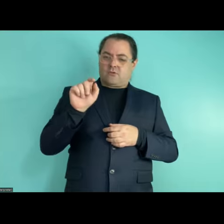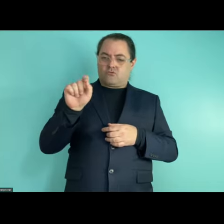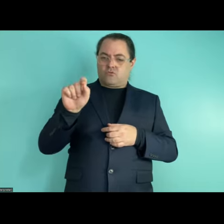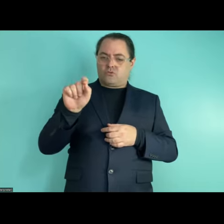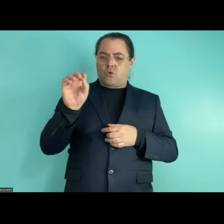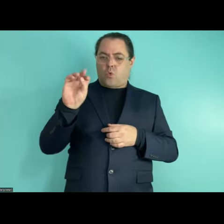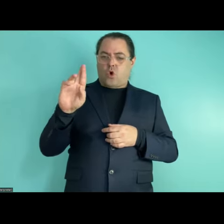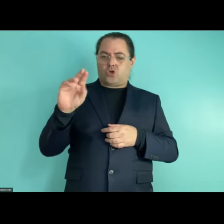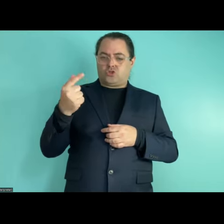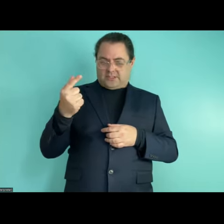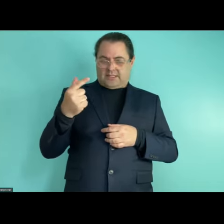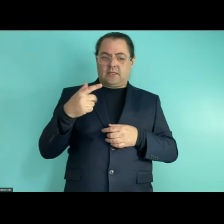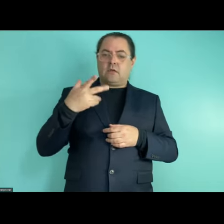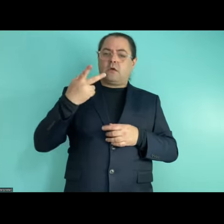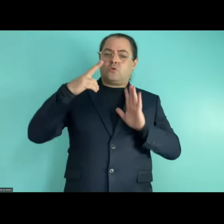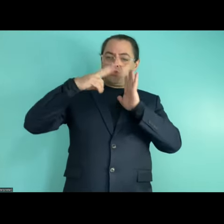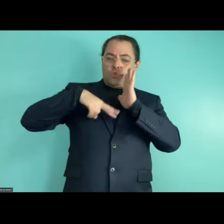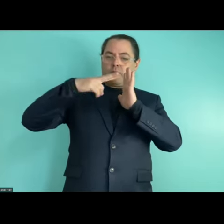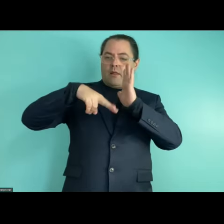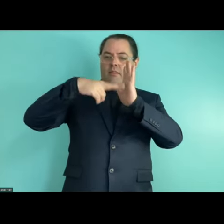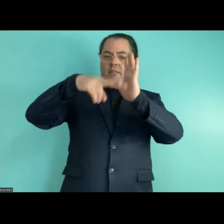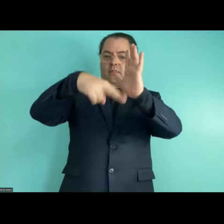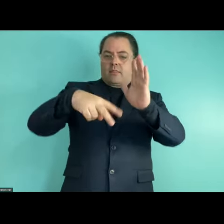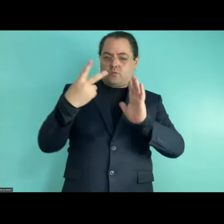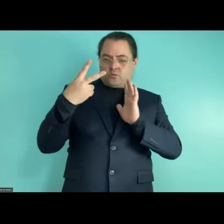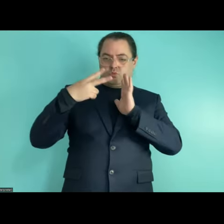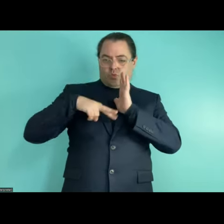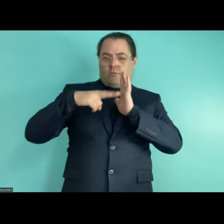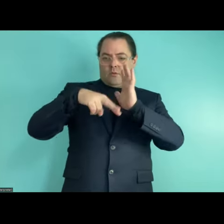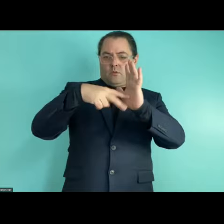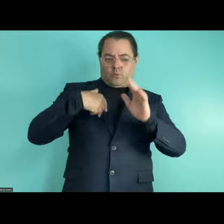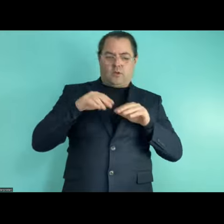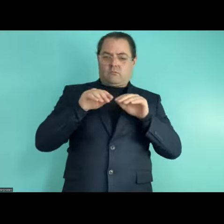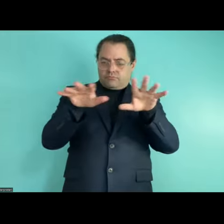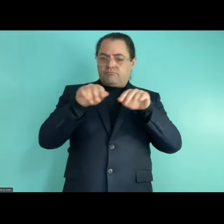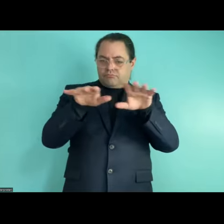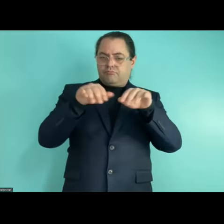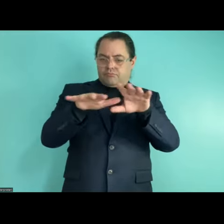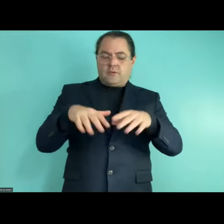out every two months. 16:56:14 One of the next events we will have